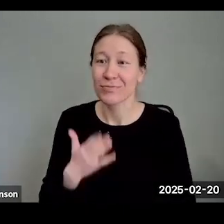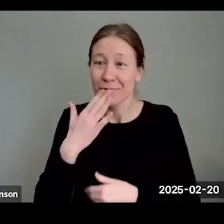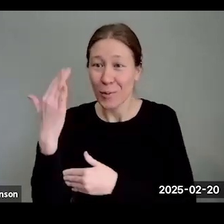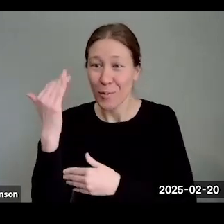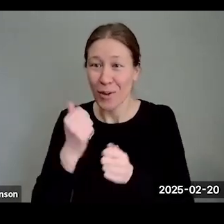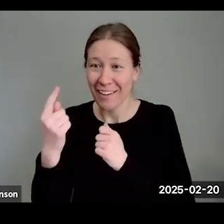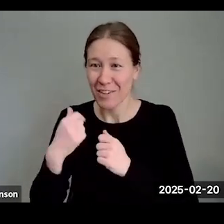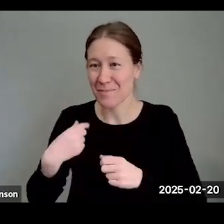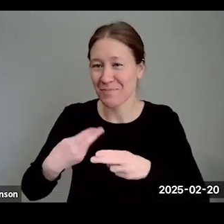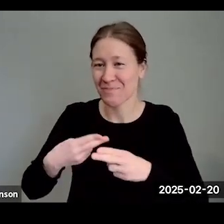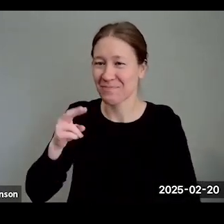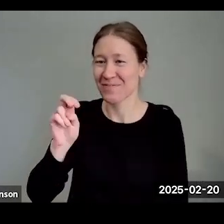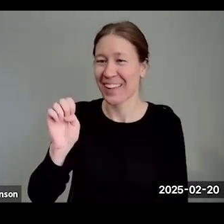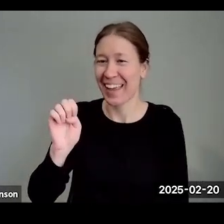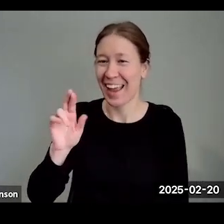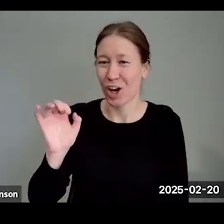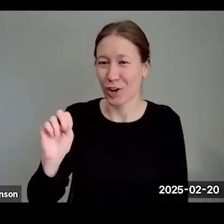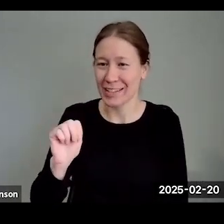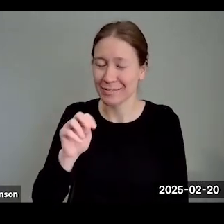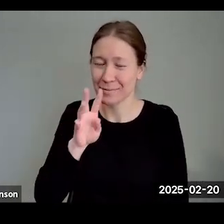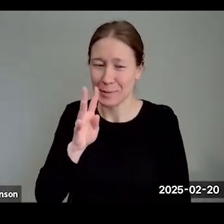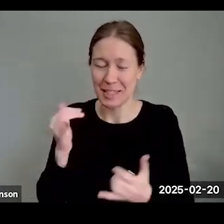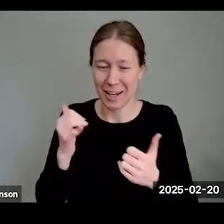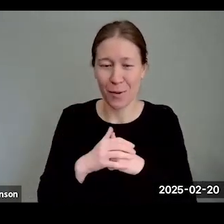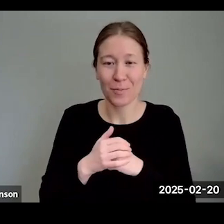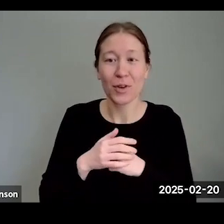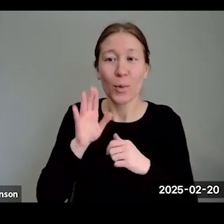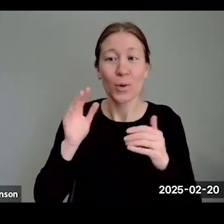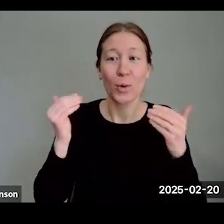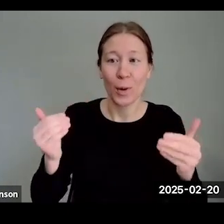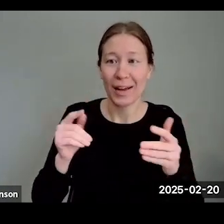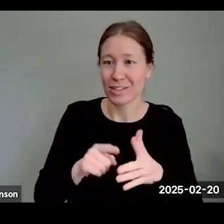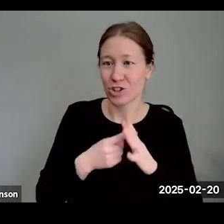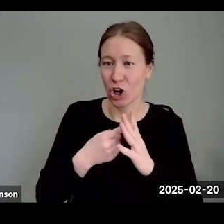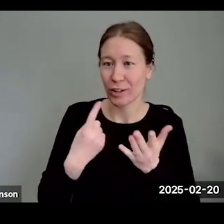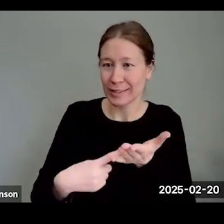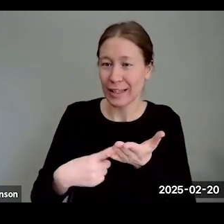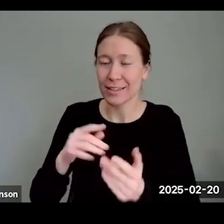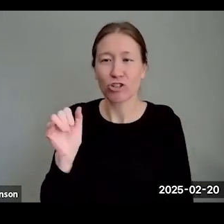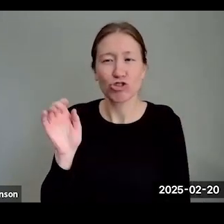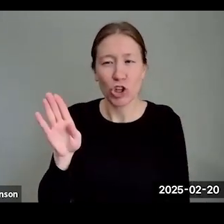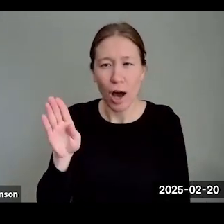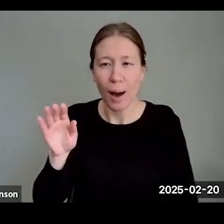This is Erin speaking. So let's get started talking about job functions. What are they?